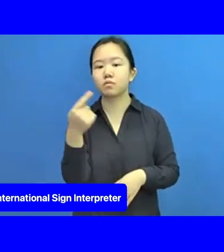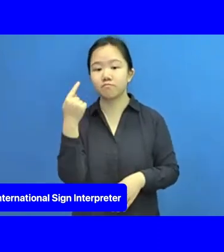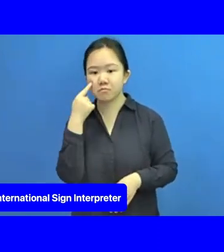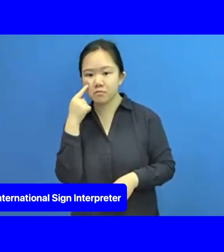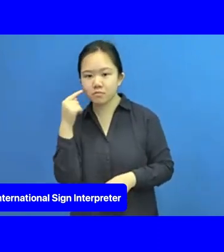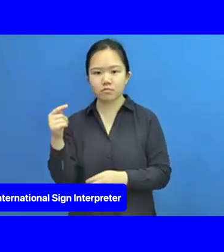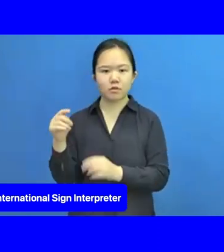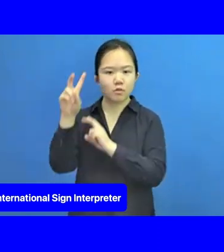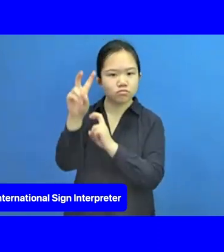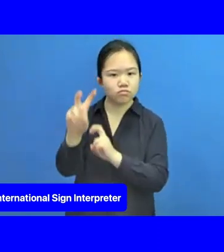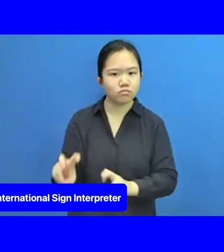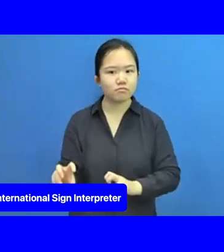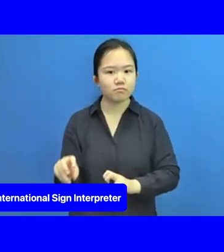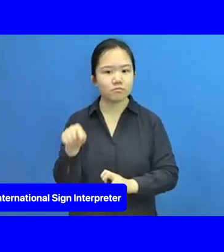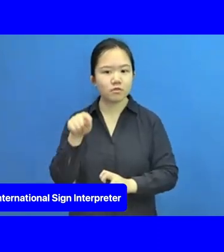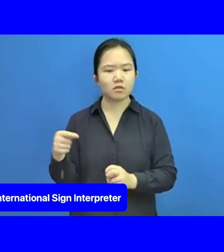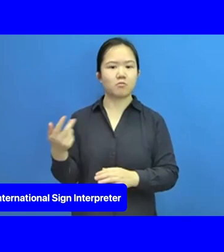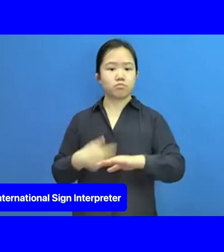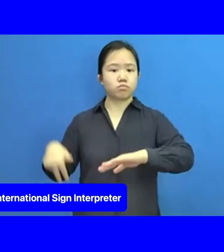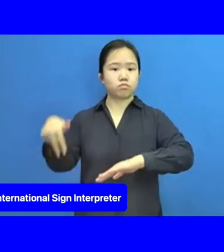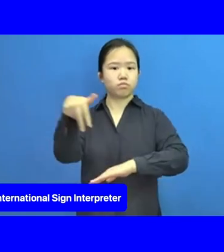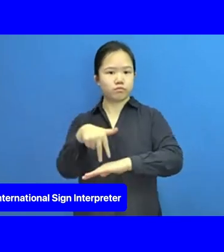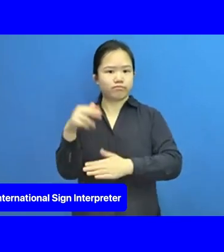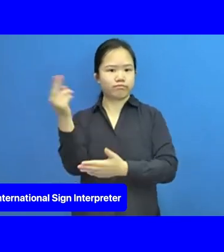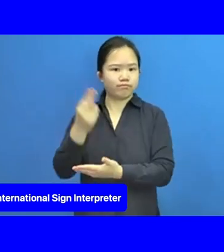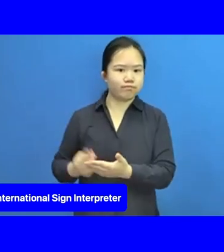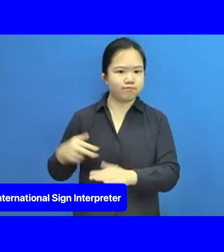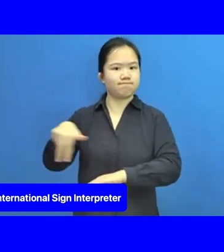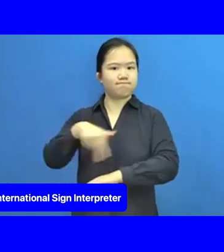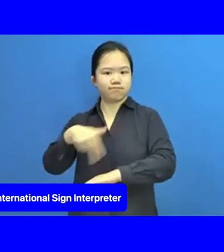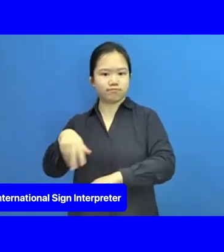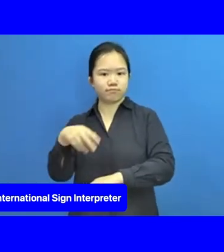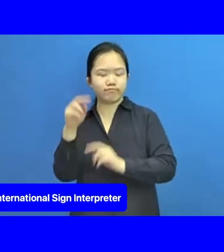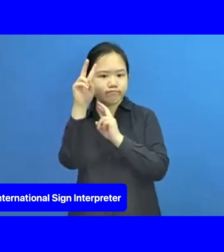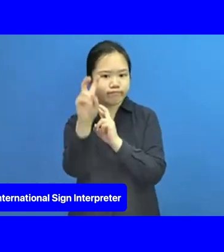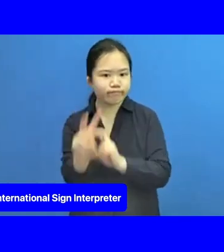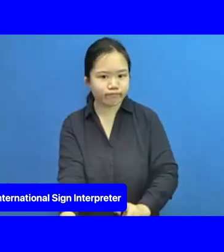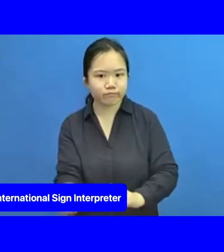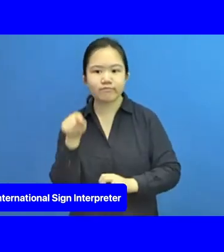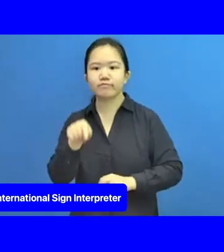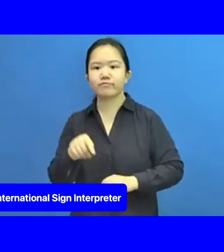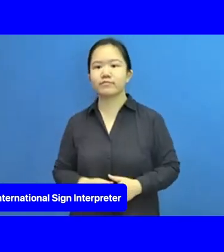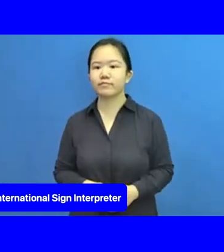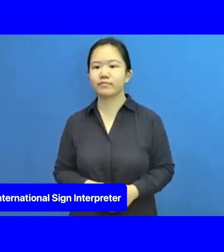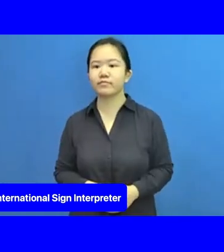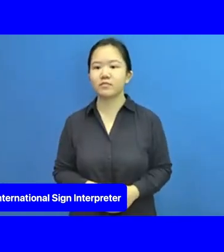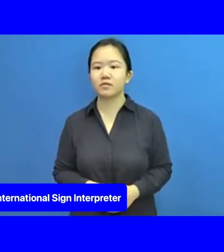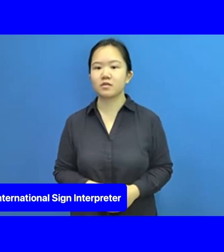and international presentation and to boost this need and desire to innovate Perform Europe